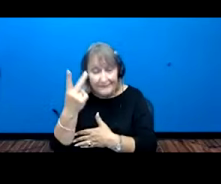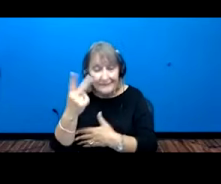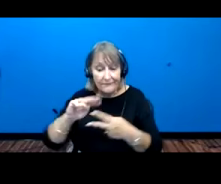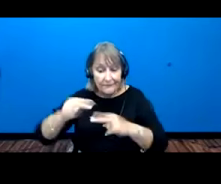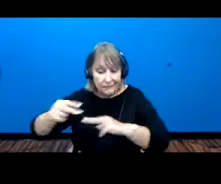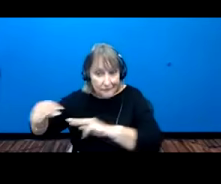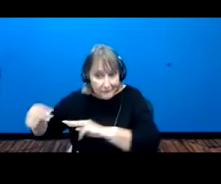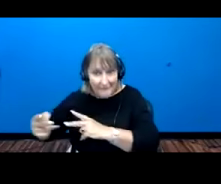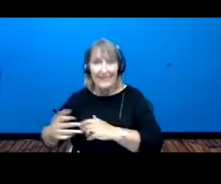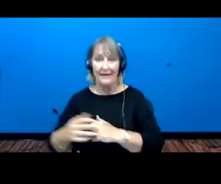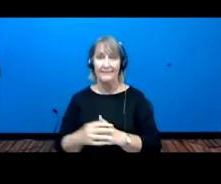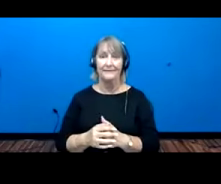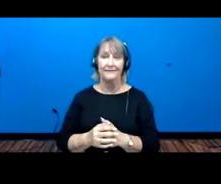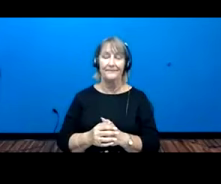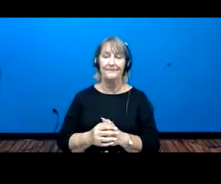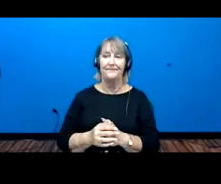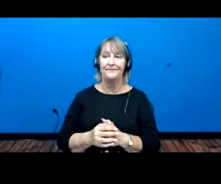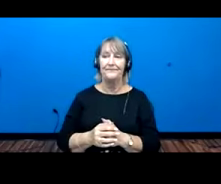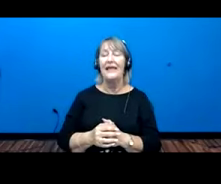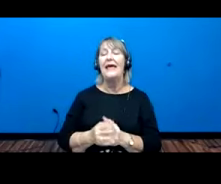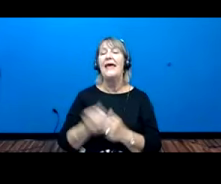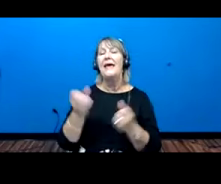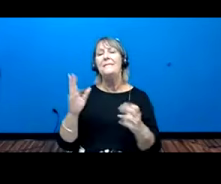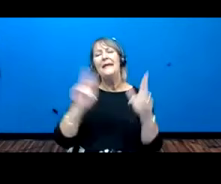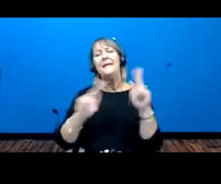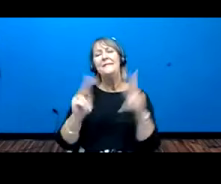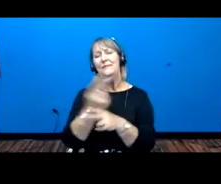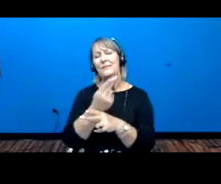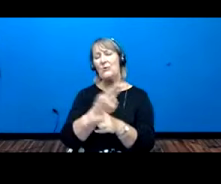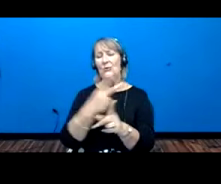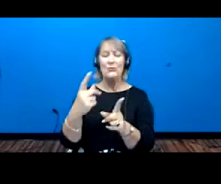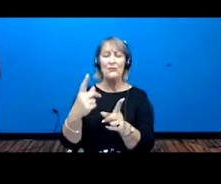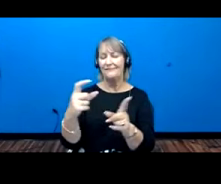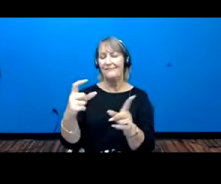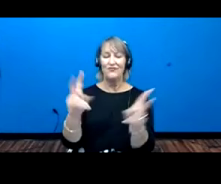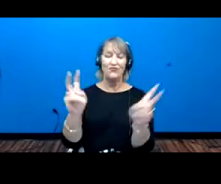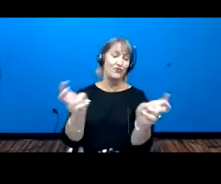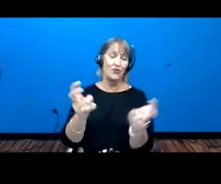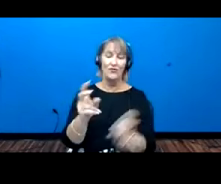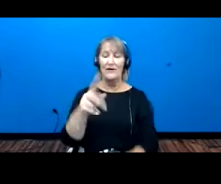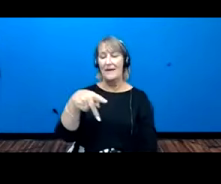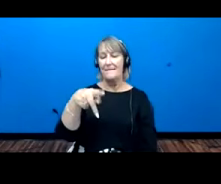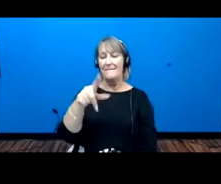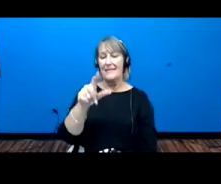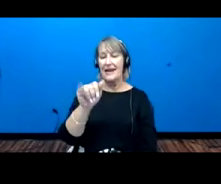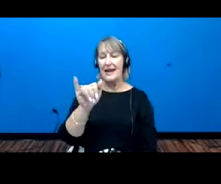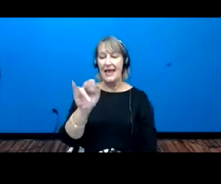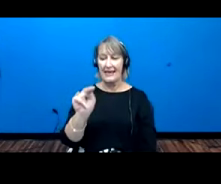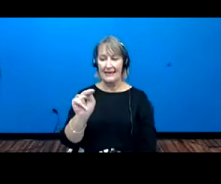You know, a lot of people have defaulted to plain language. I was at the United Nations doing a talk last year